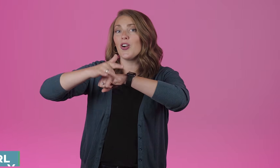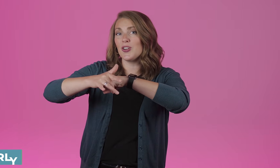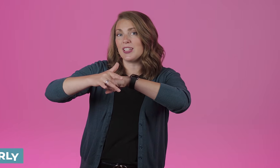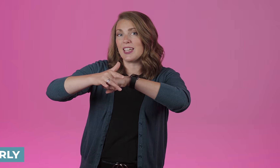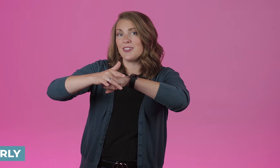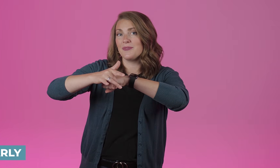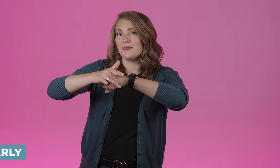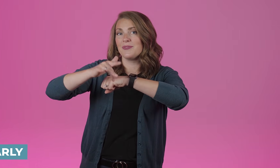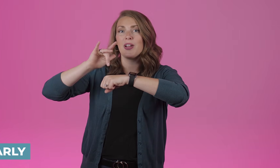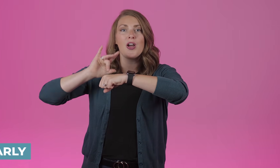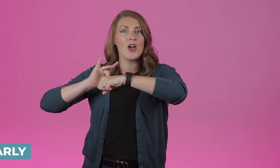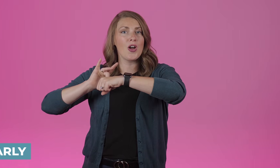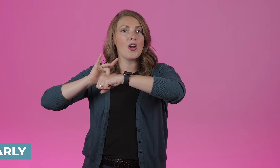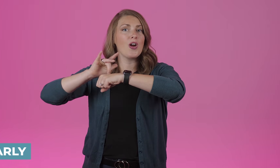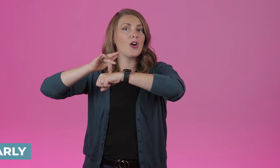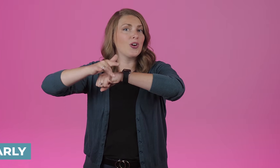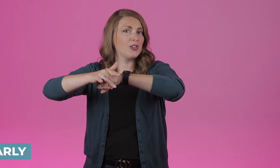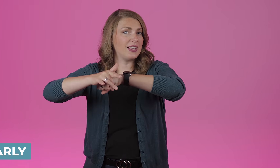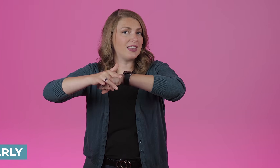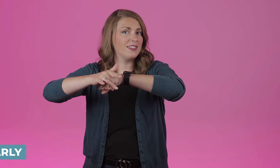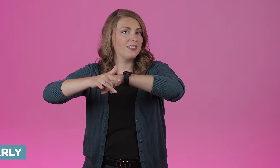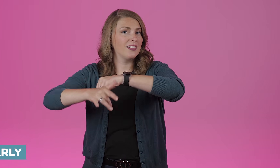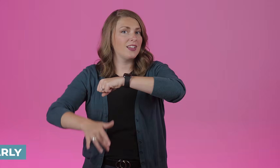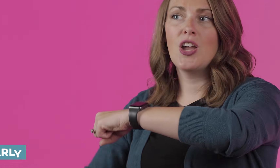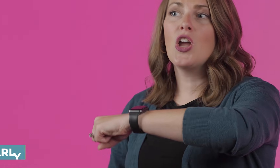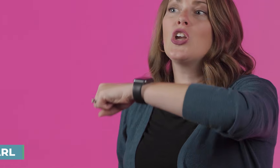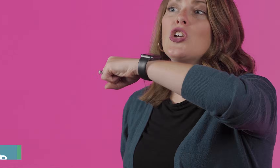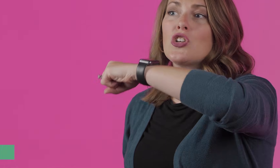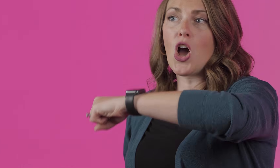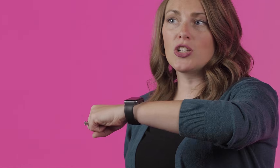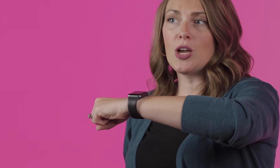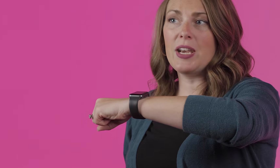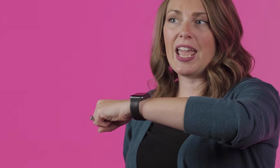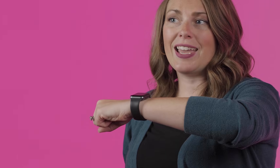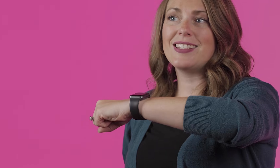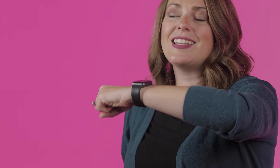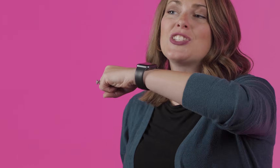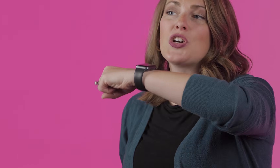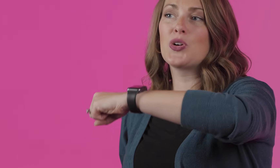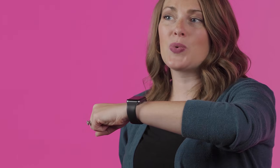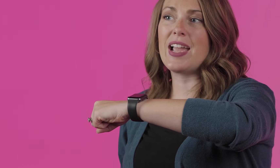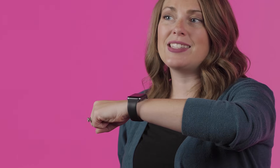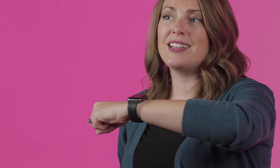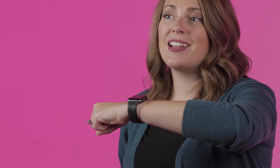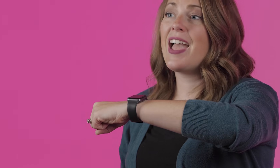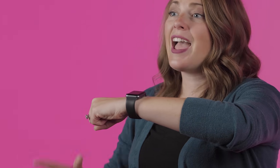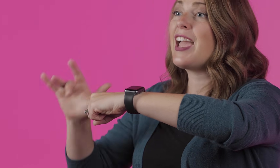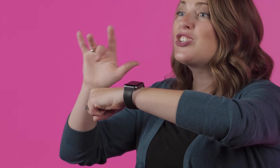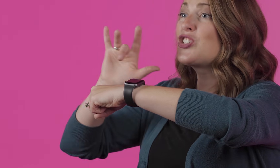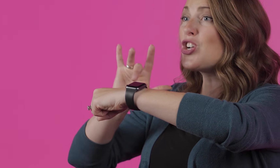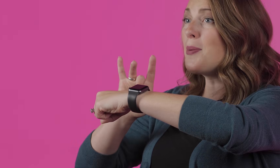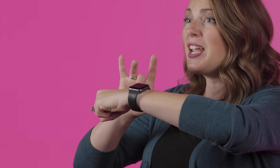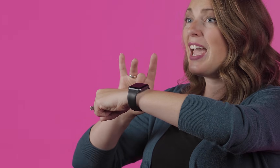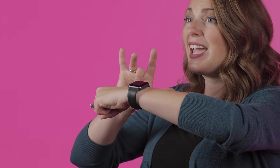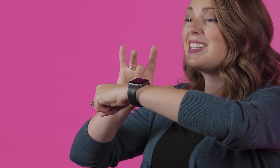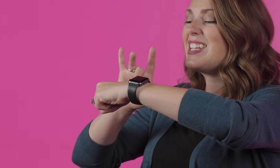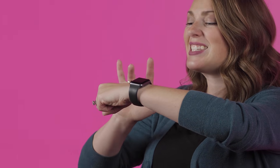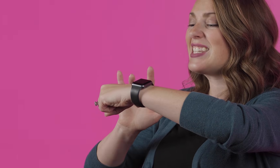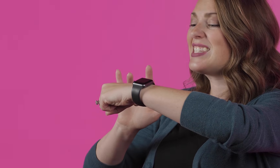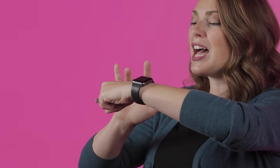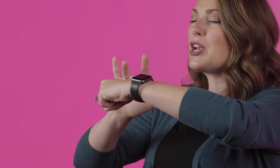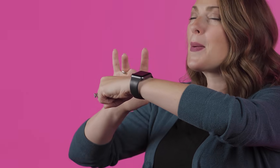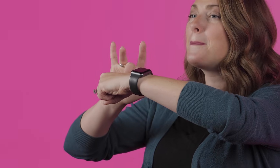'Early, early,' your non-dominant hand is the horizon and your dominant hand is the sun